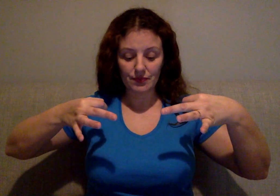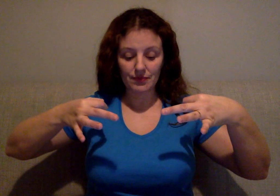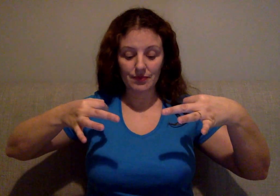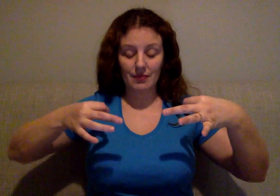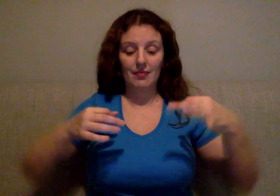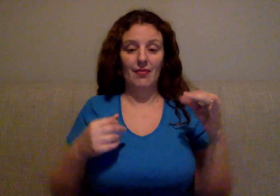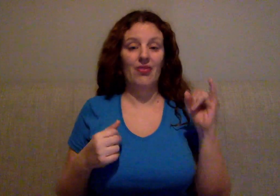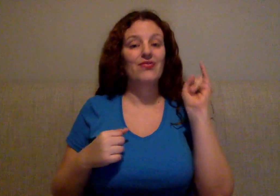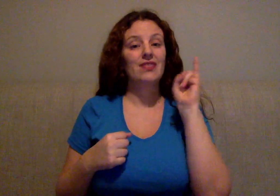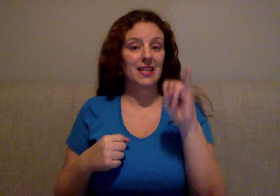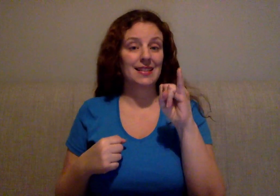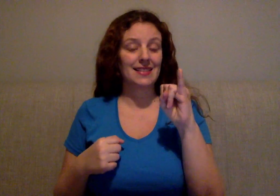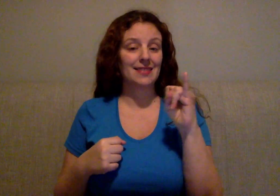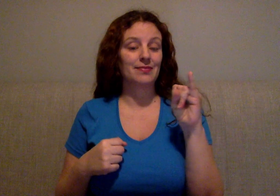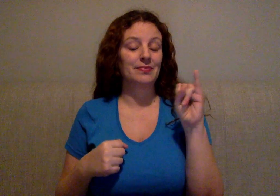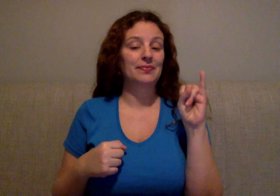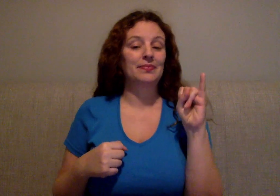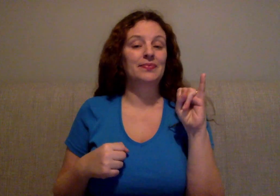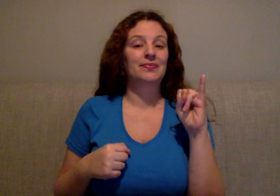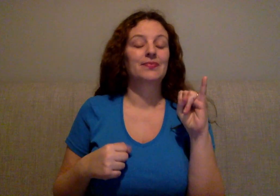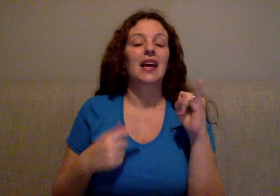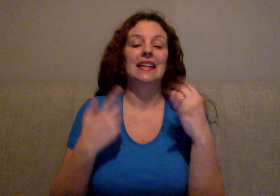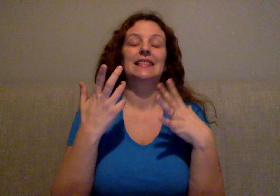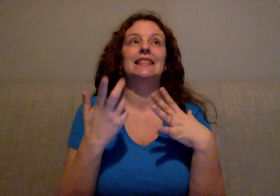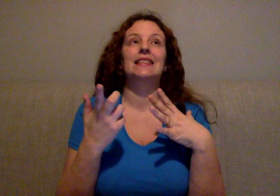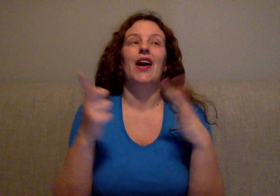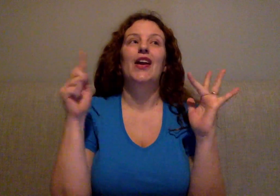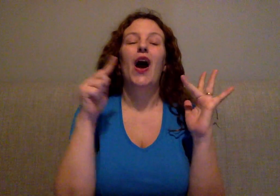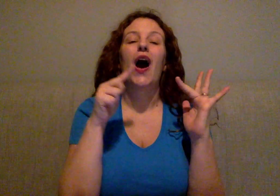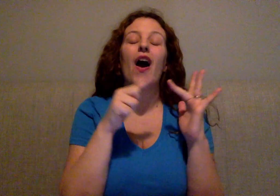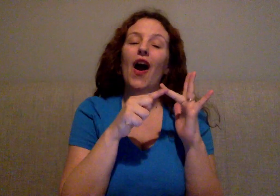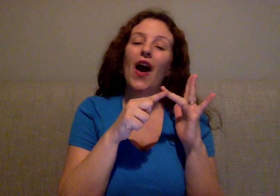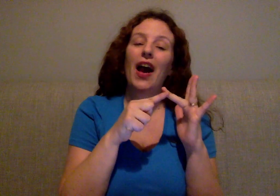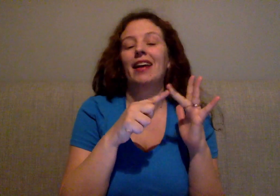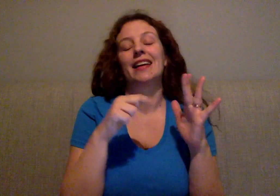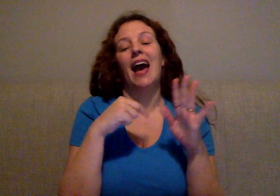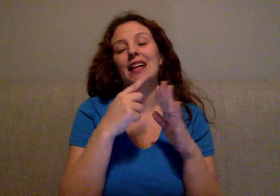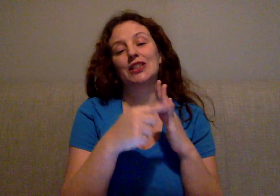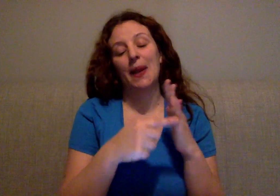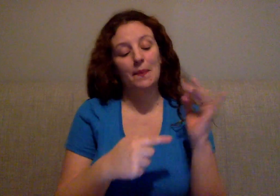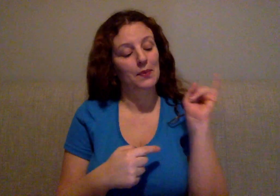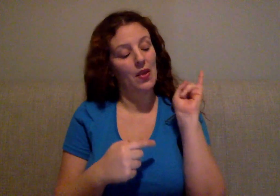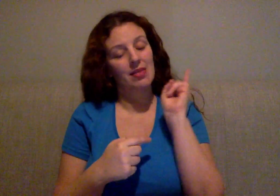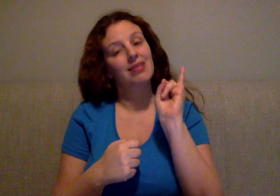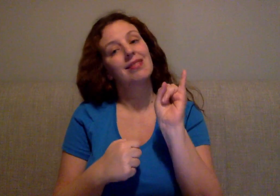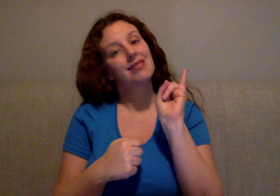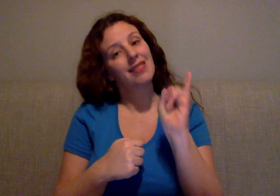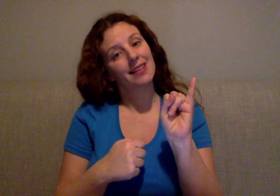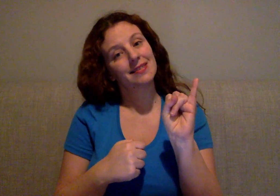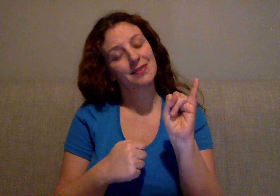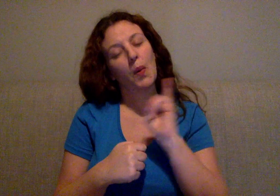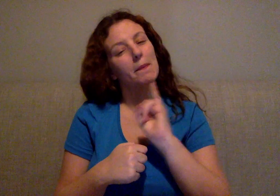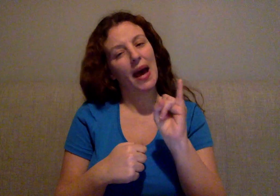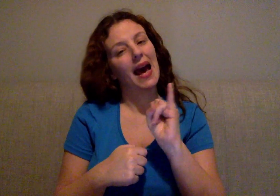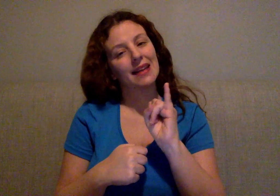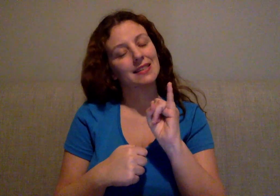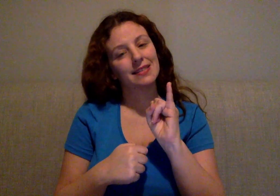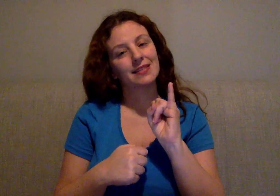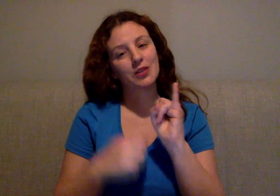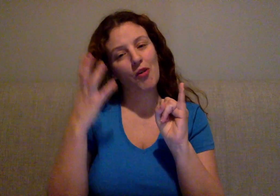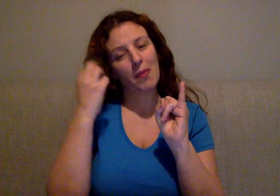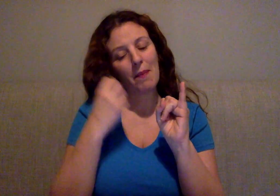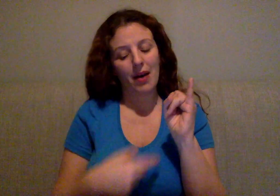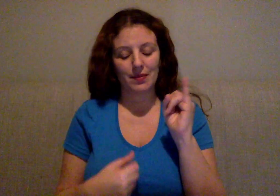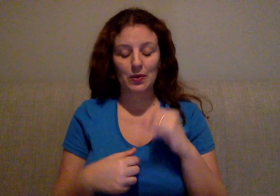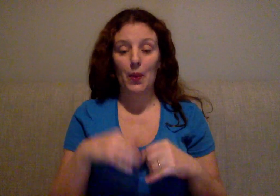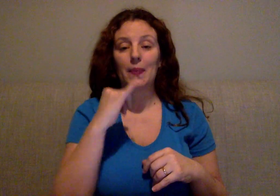This is an I handshape. Remember its a bad handshape.